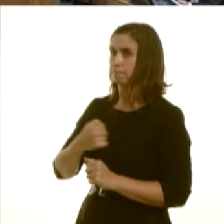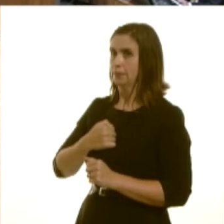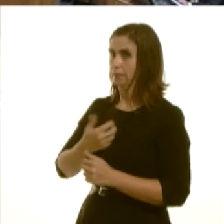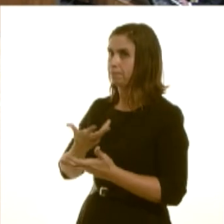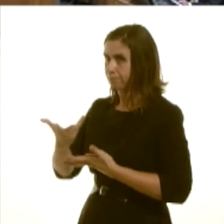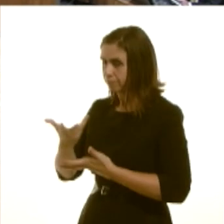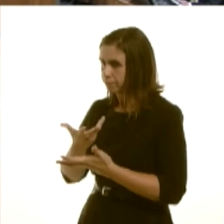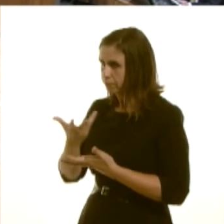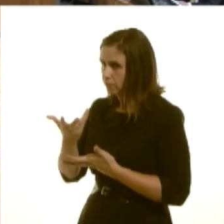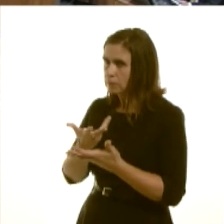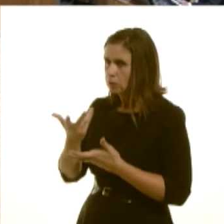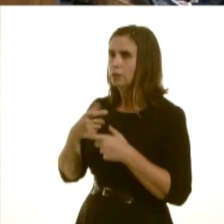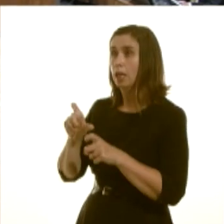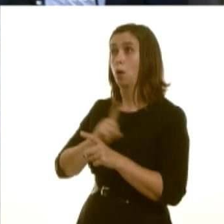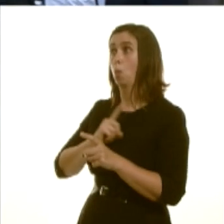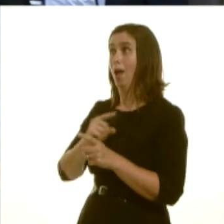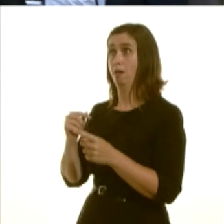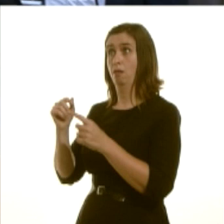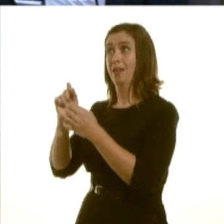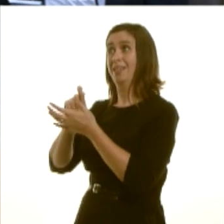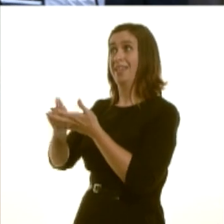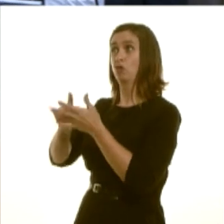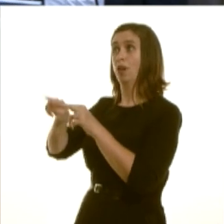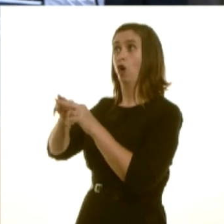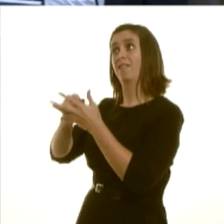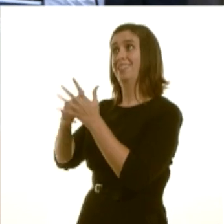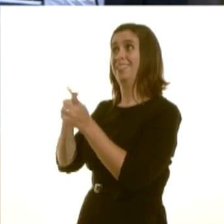is a joint responsibility. The Secretary of State for Transport also has a role in improving